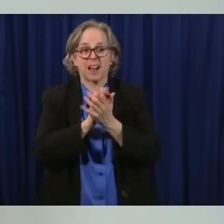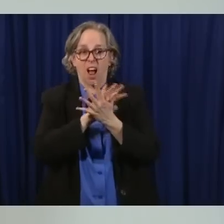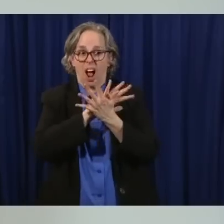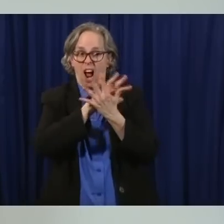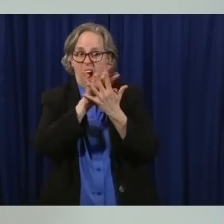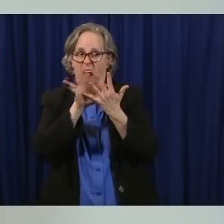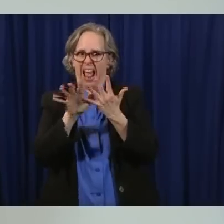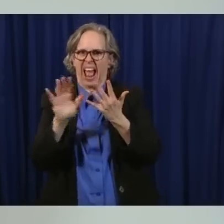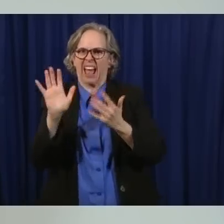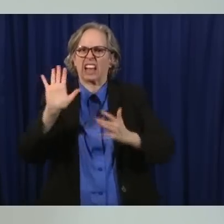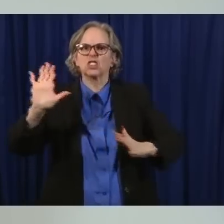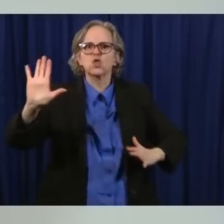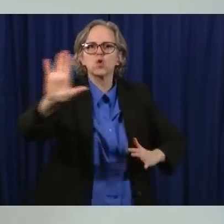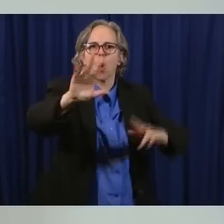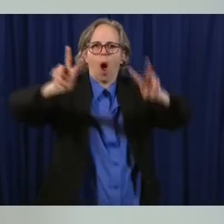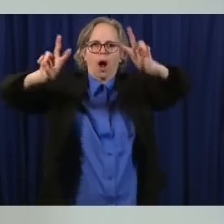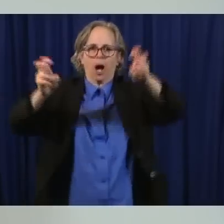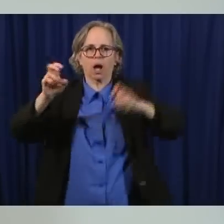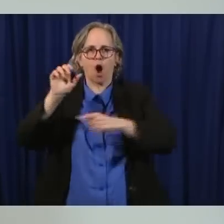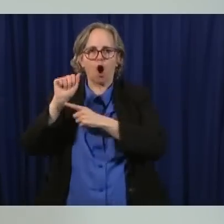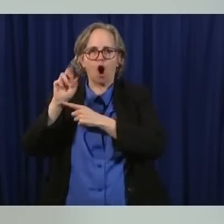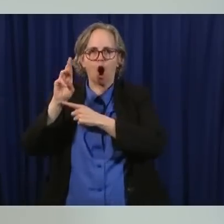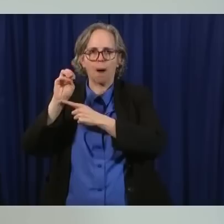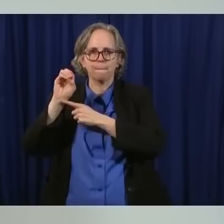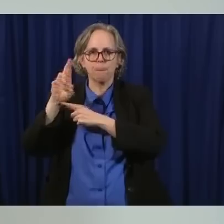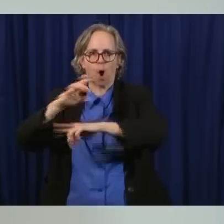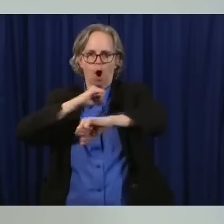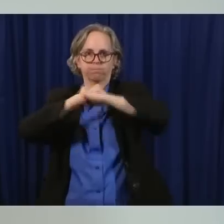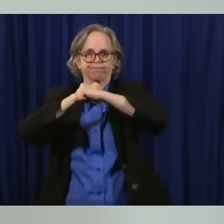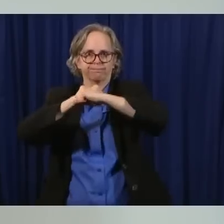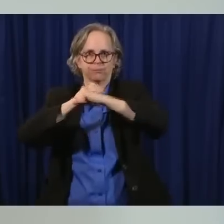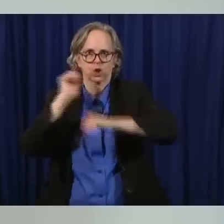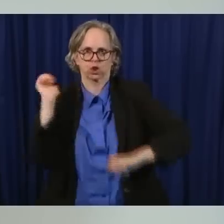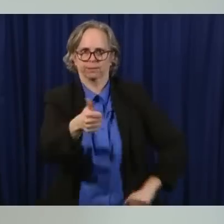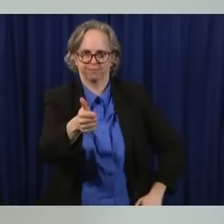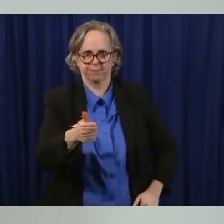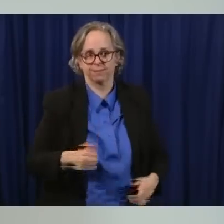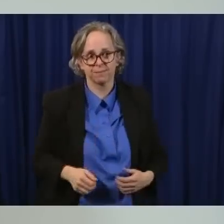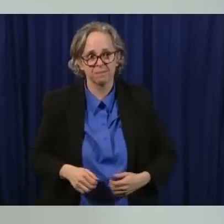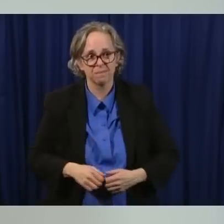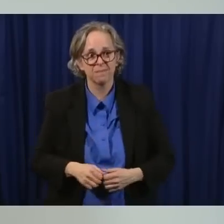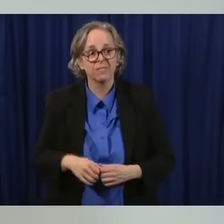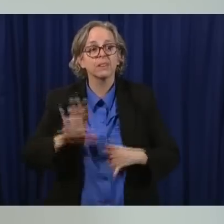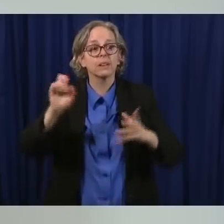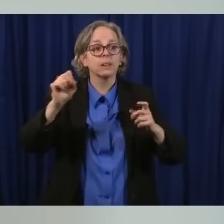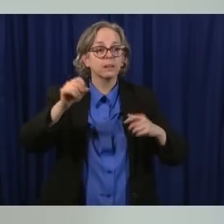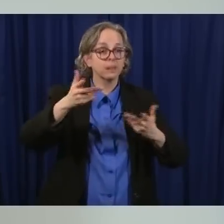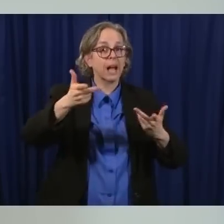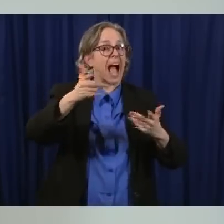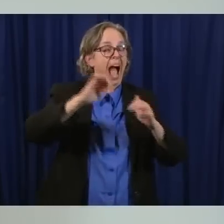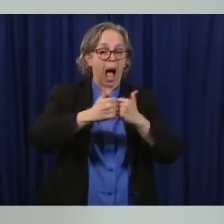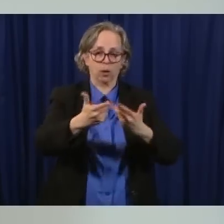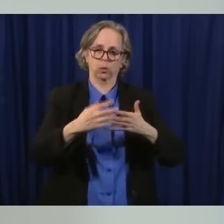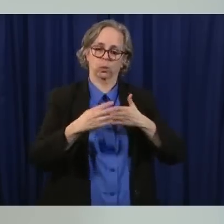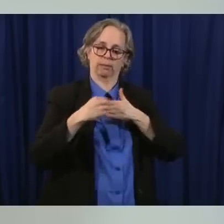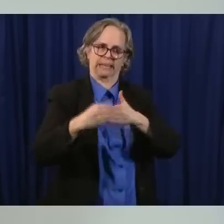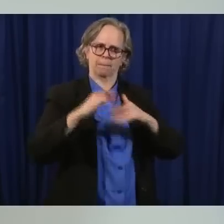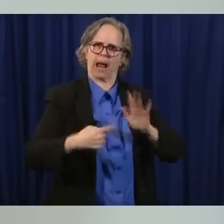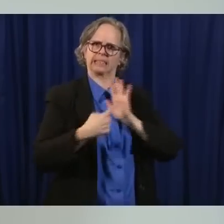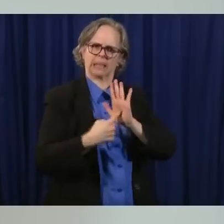AND SO, AND DISTANT AND INFECTIONS, AND SIX FEET SAFETY, AND THE VARIOUS STRATEGIES THAT WE KNOW WORK AT PROTECTING PEOPLE IN WORKPLACE